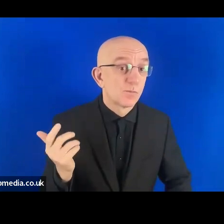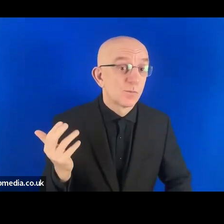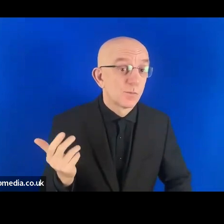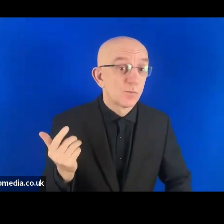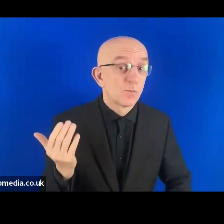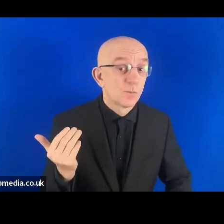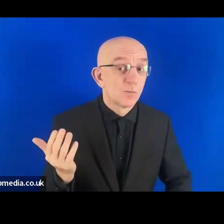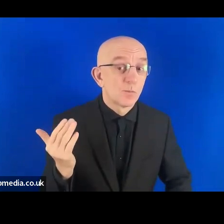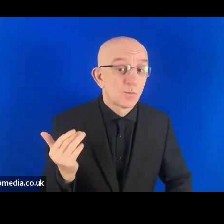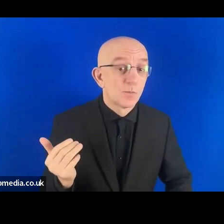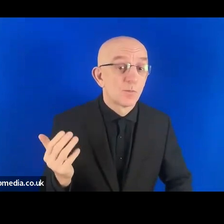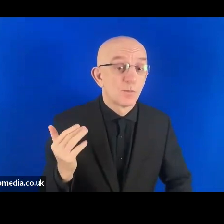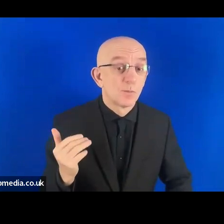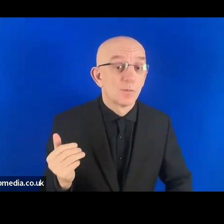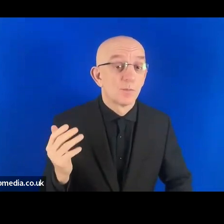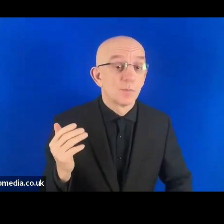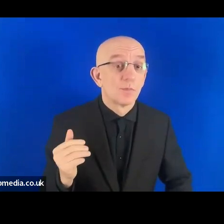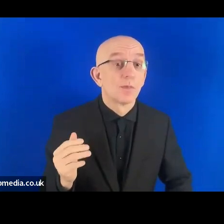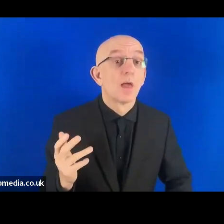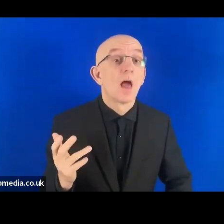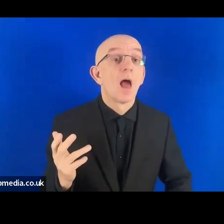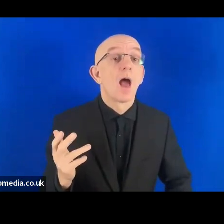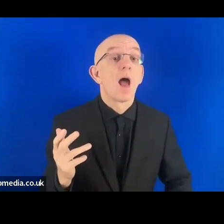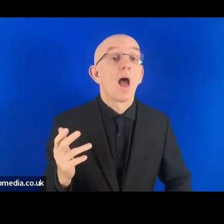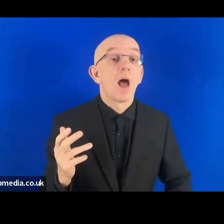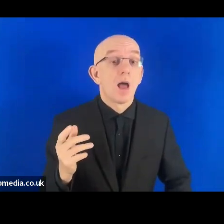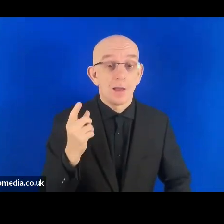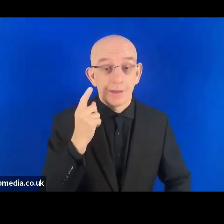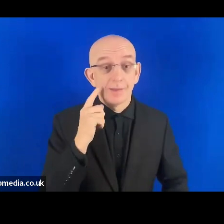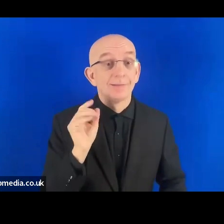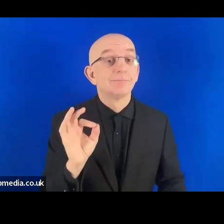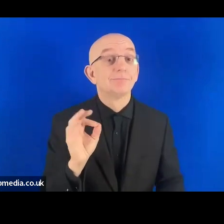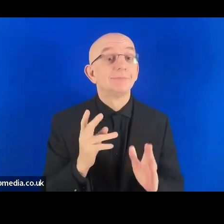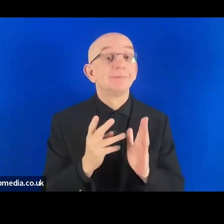So it's a nice little tech check when our live trying to, share screen